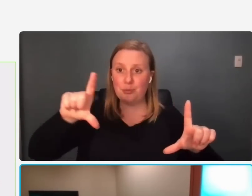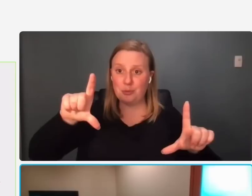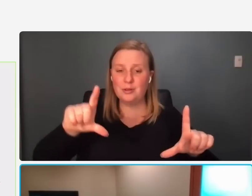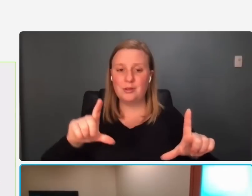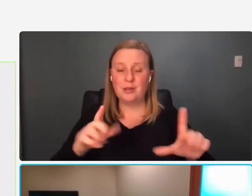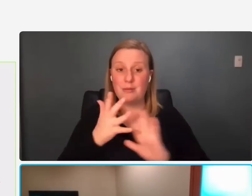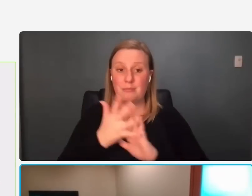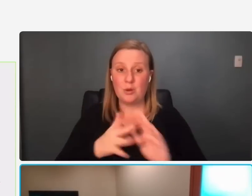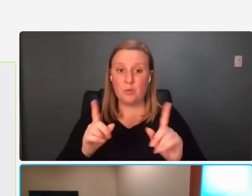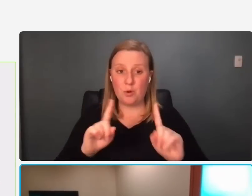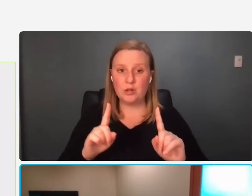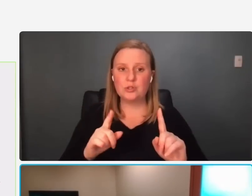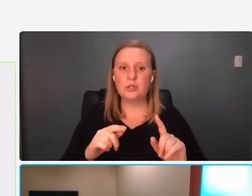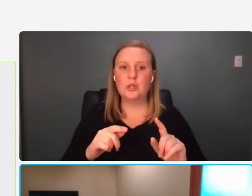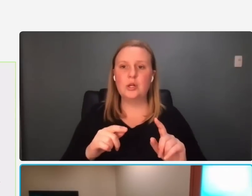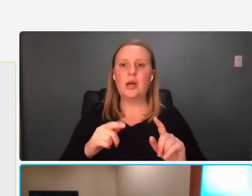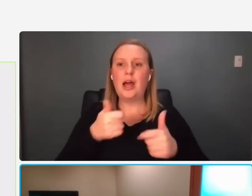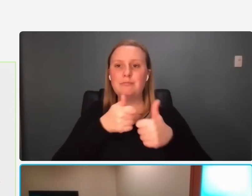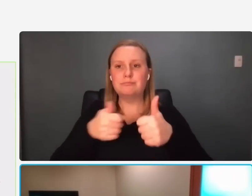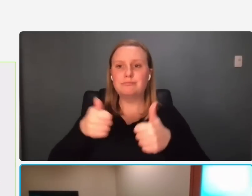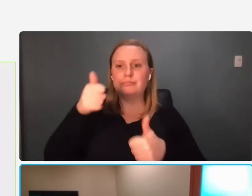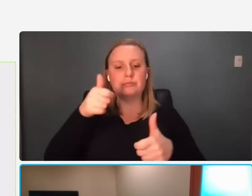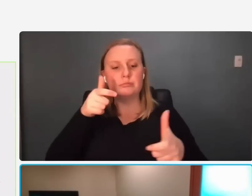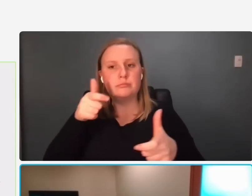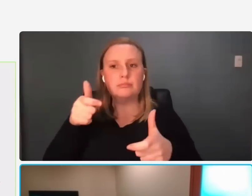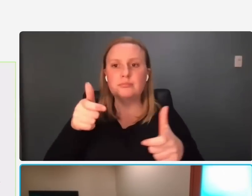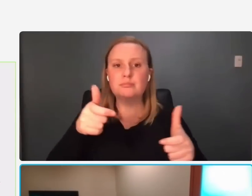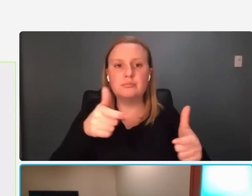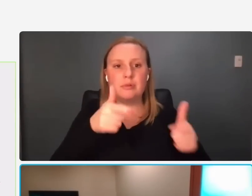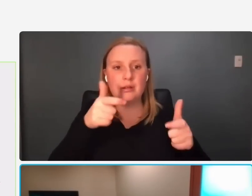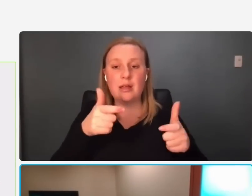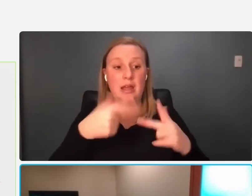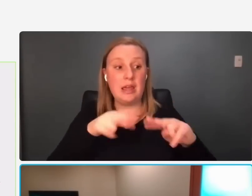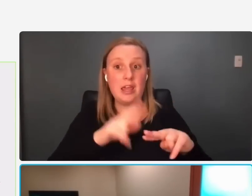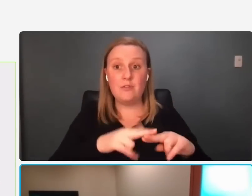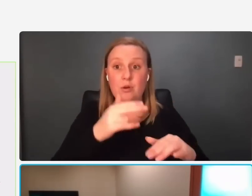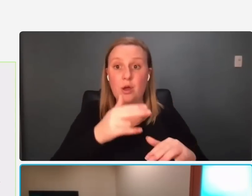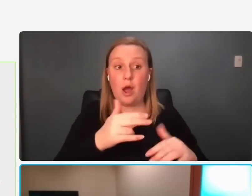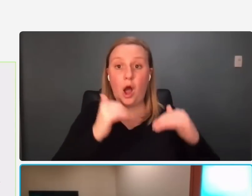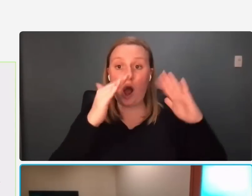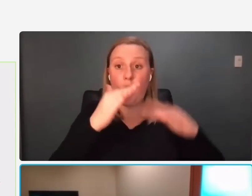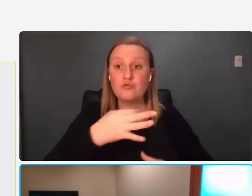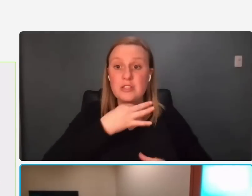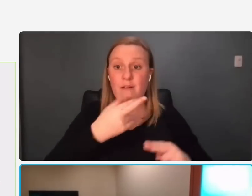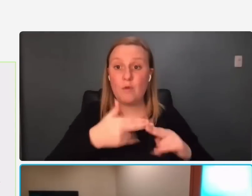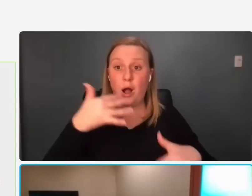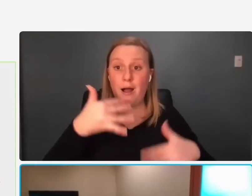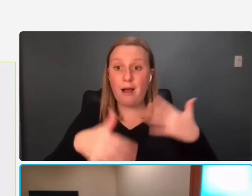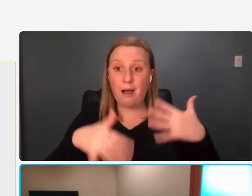oversight is relative with the overall level of risk of harm to the individual. So the slide here provides a useful guide to show